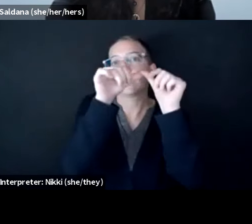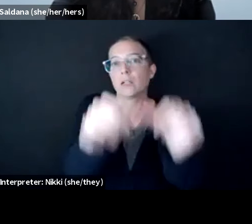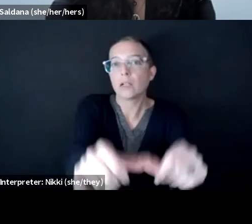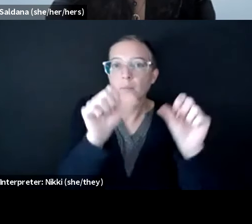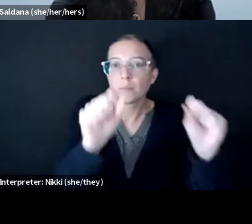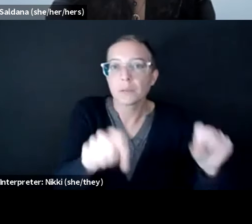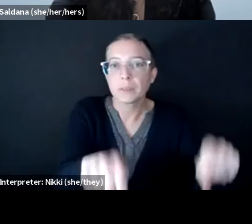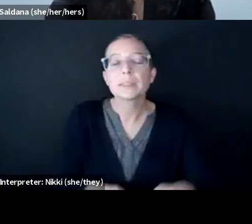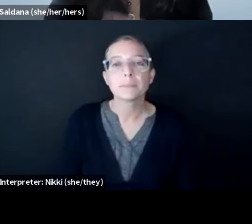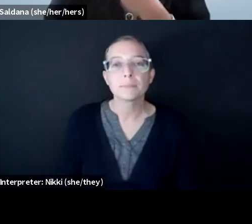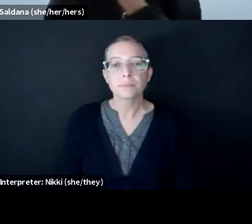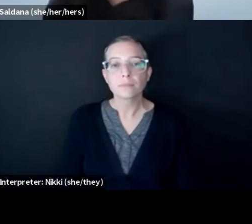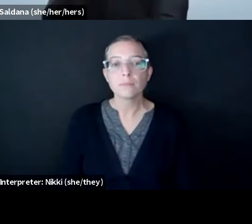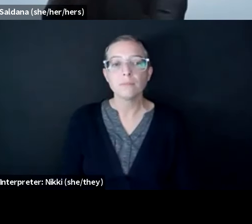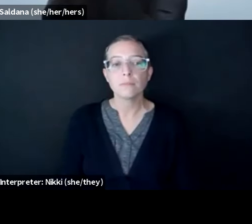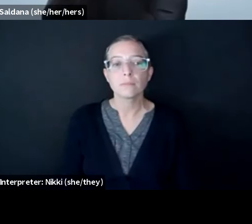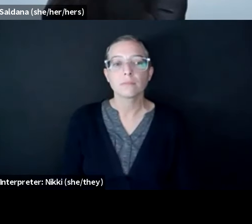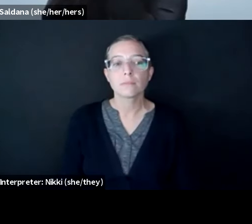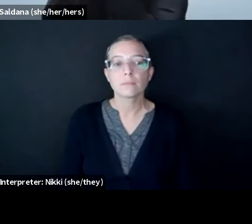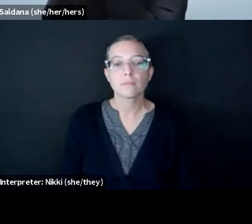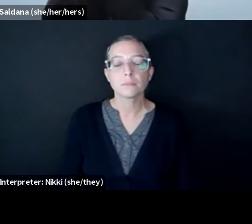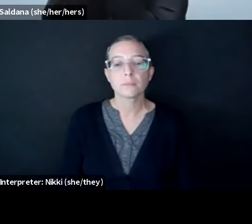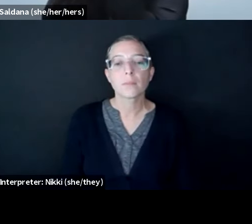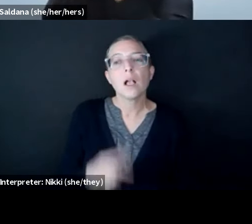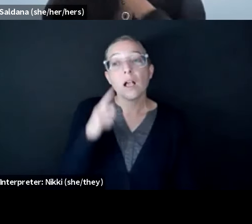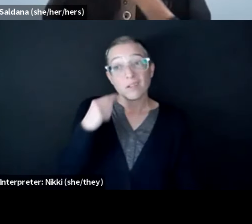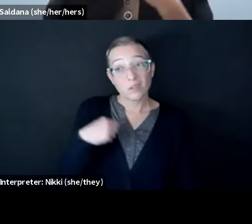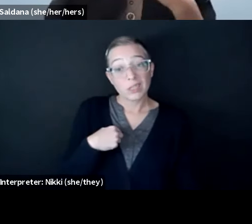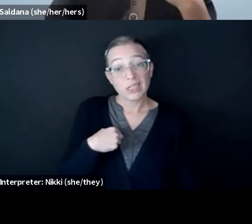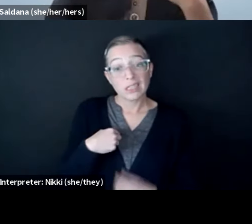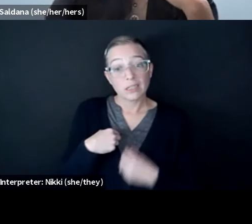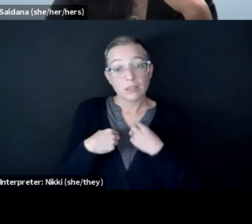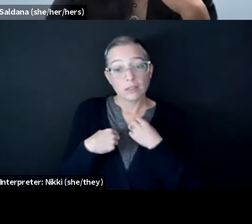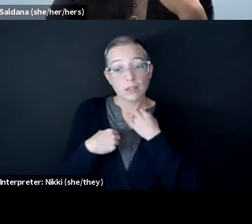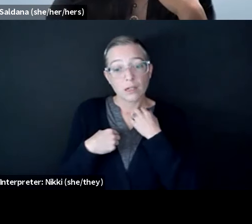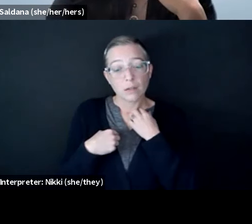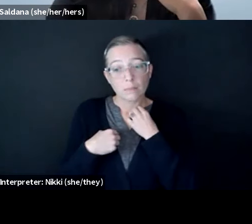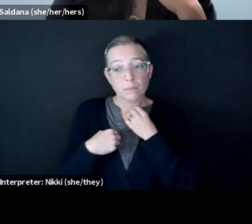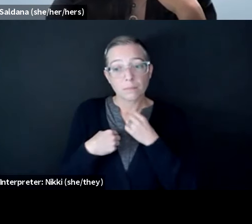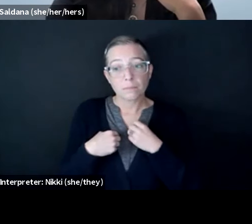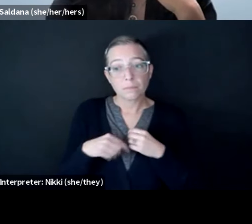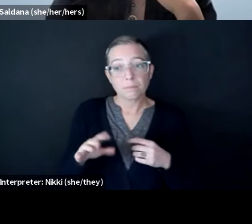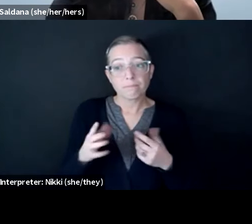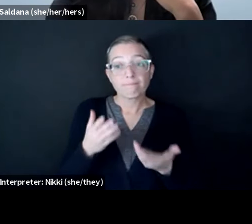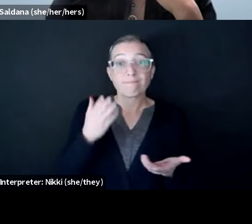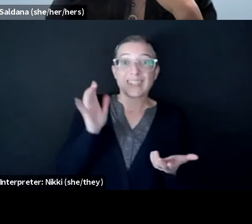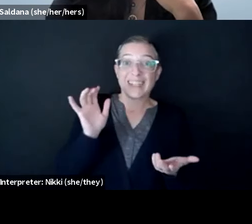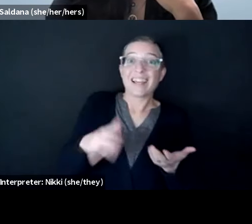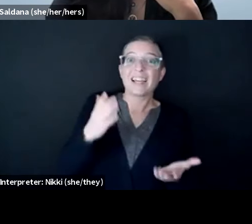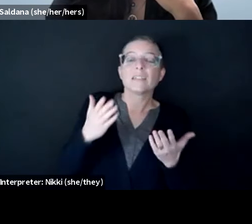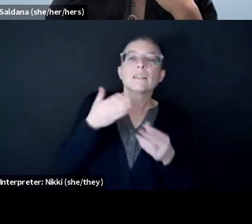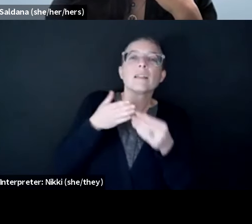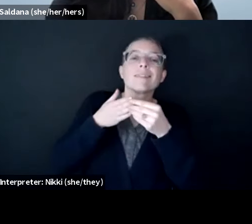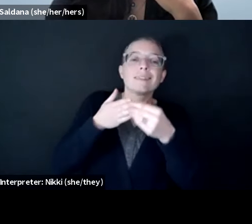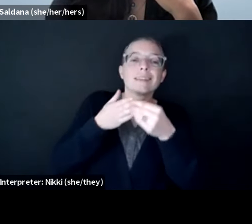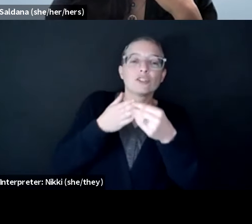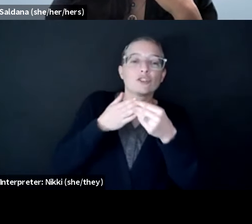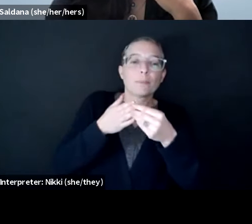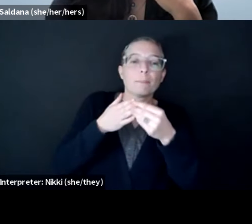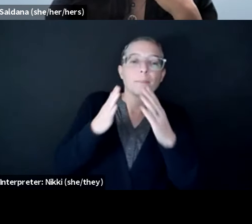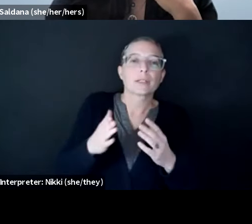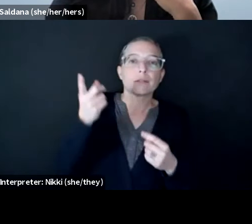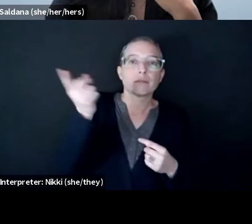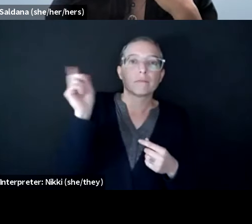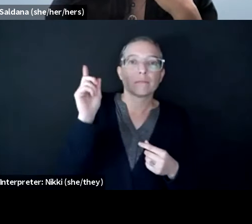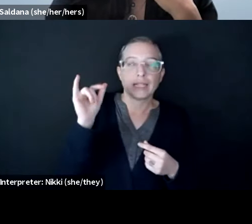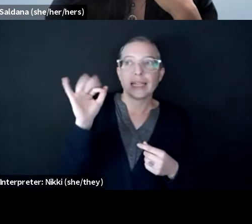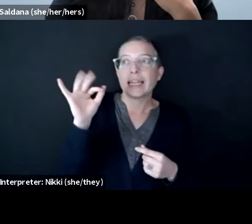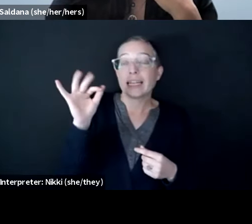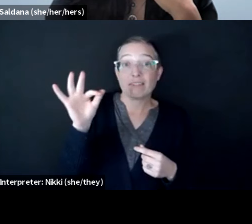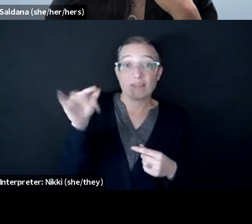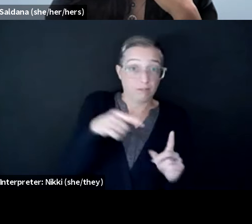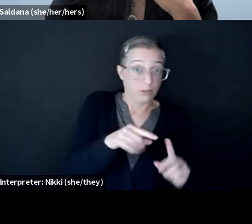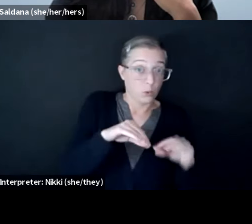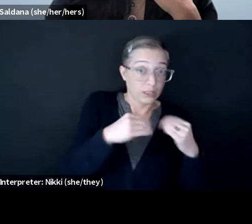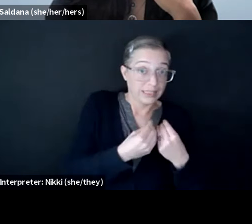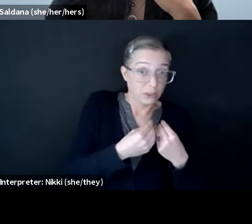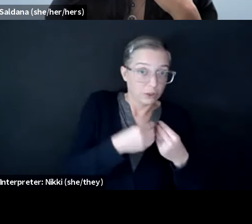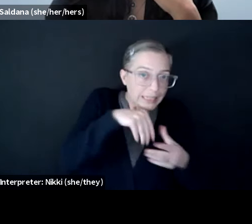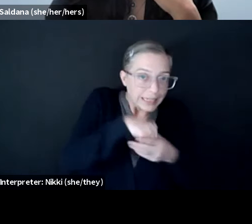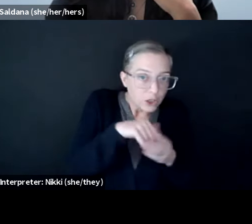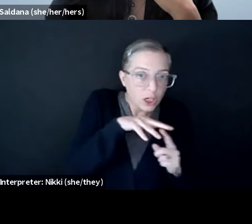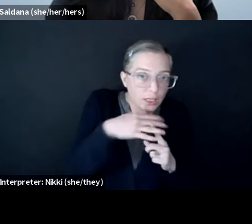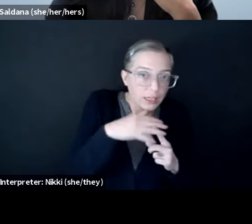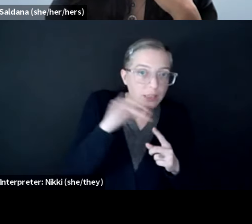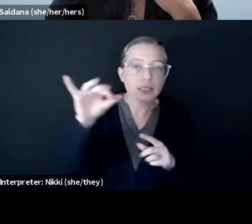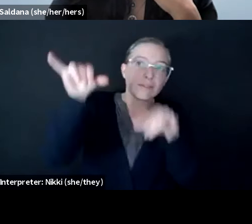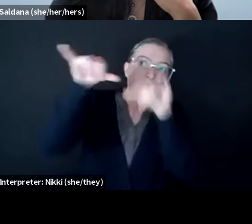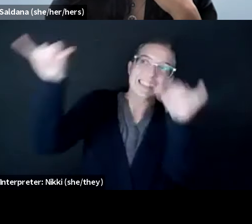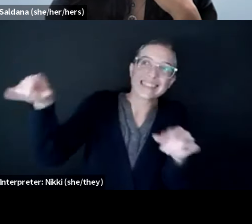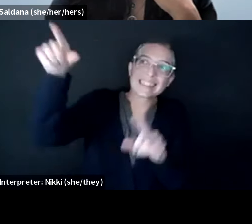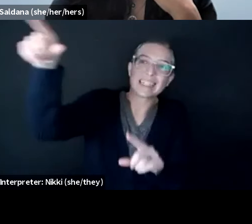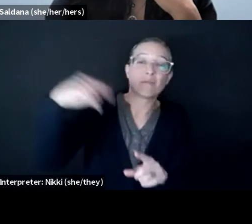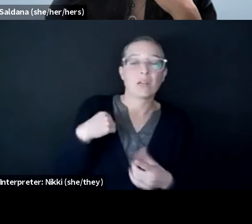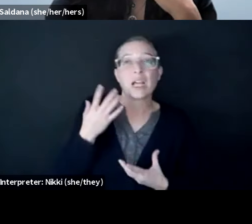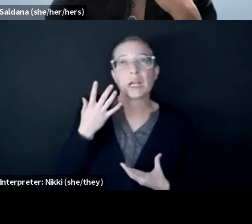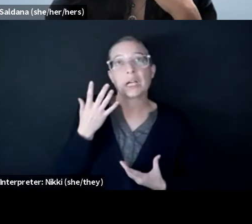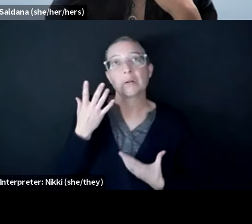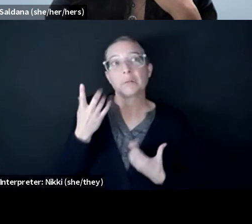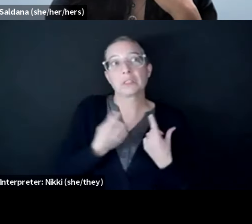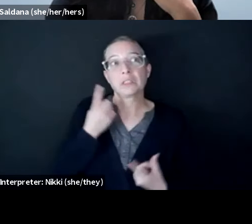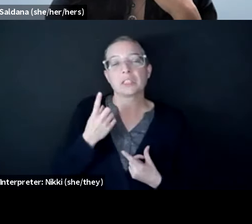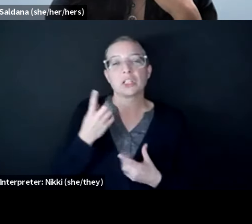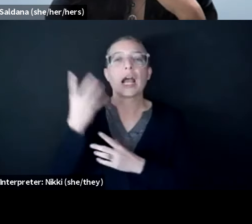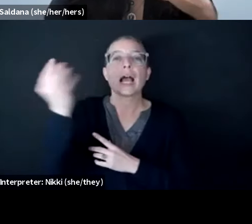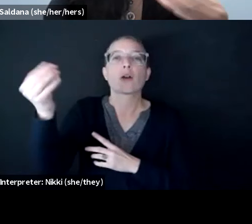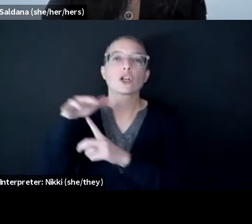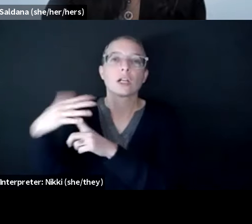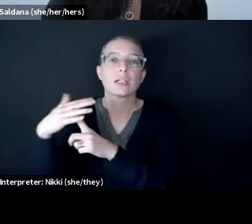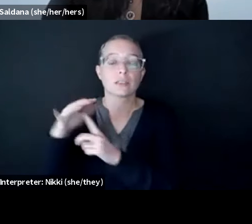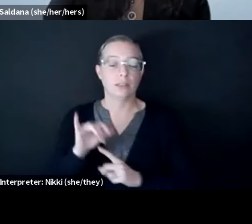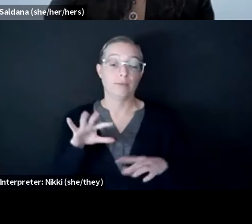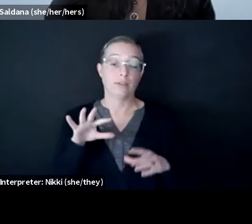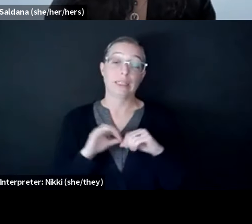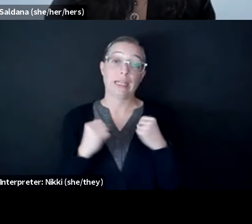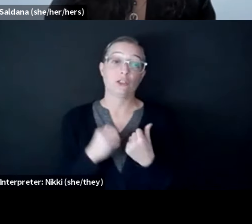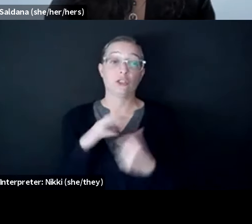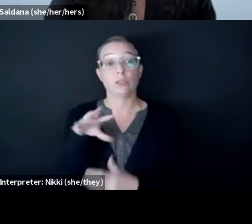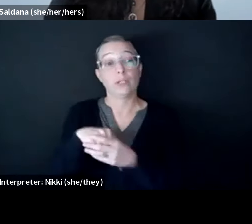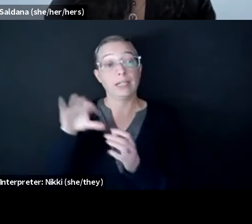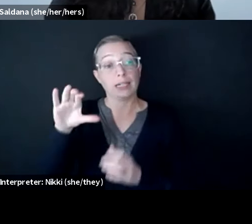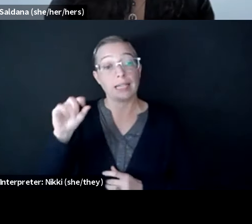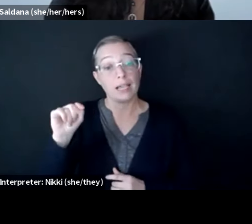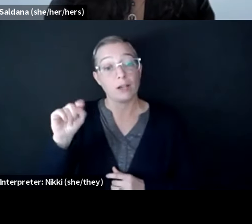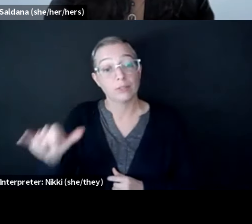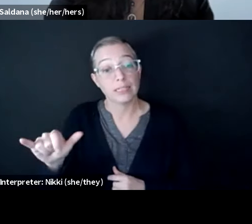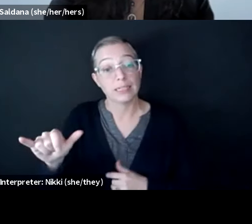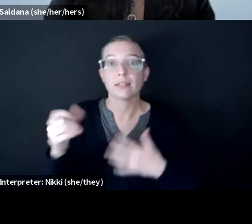Greg Aarons (he/his): So I think I mean to me that could be you know if that could be leadership if it's at an organization that its inner context, if it's a system that I would consider it out of context, so if it's an agency within a county how much does the county also support that.